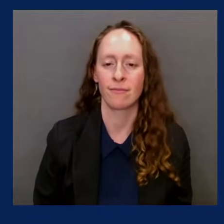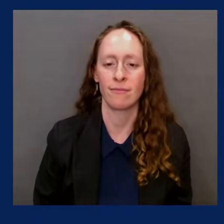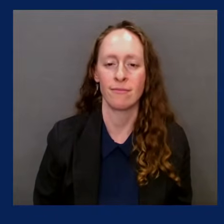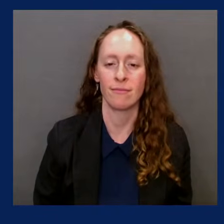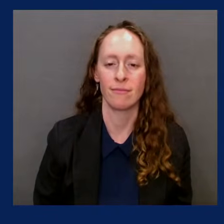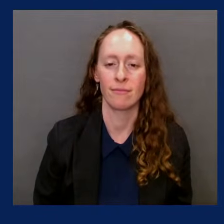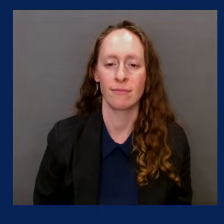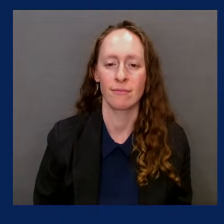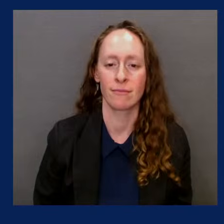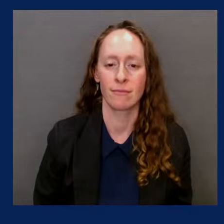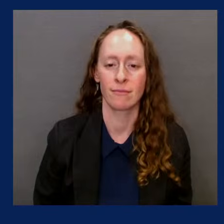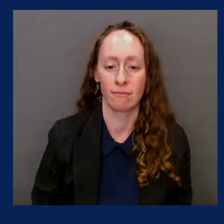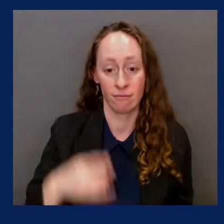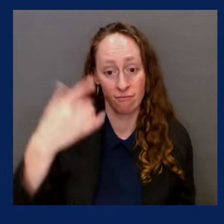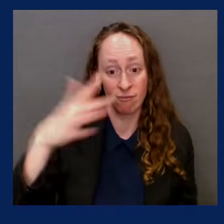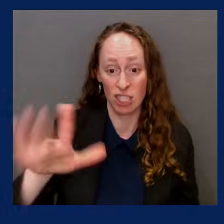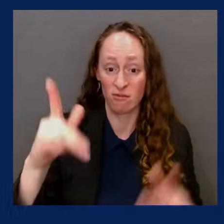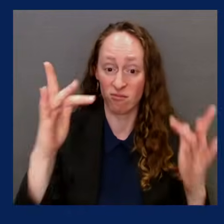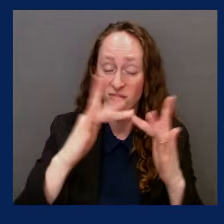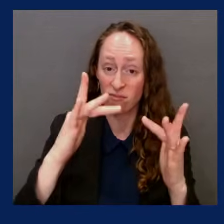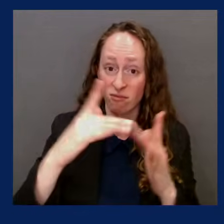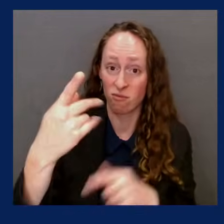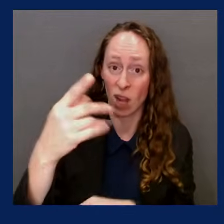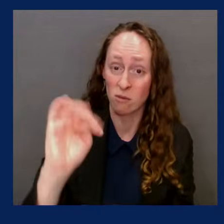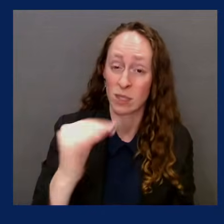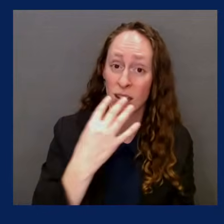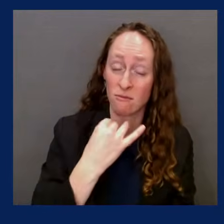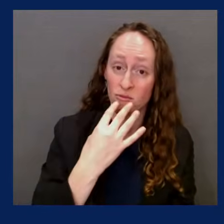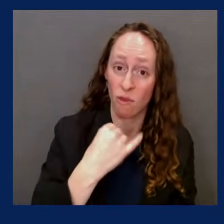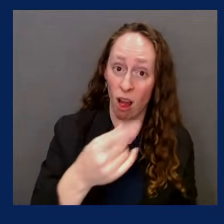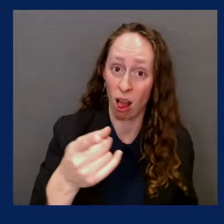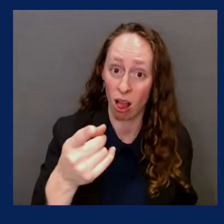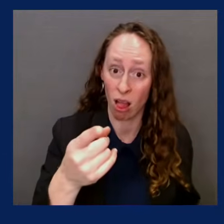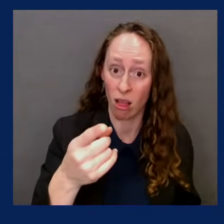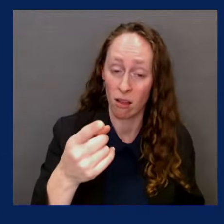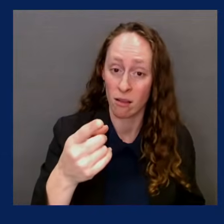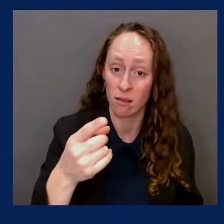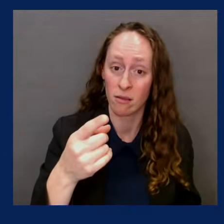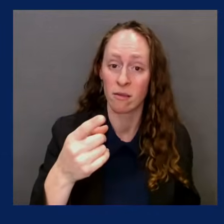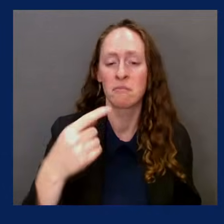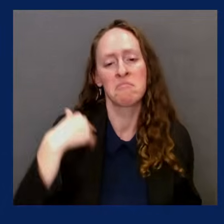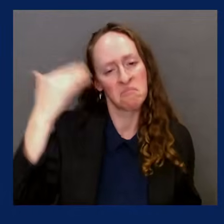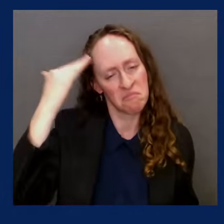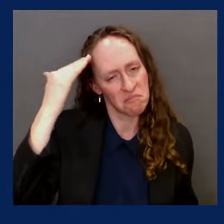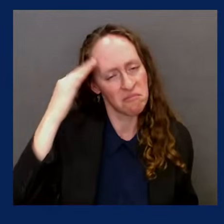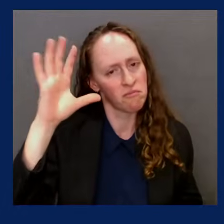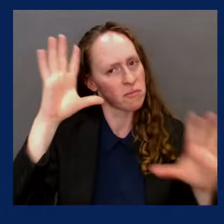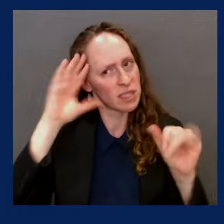Obviously, the President was there in Israel last week. Are you still endeavoring to speak to the Israeli Prime Minister?